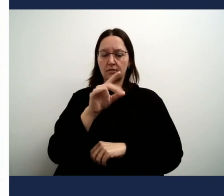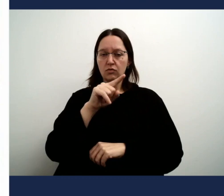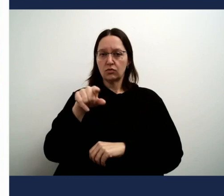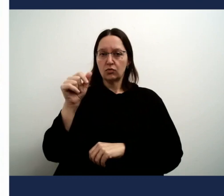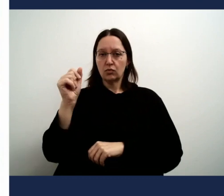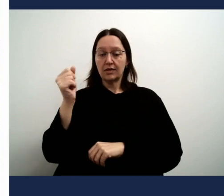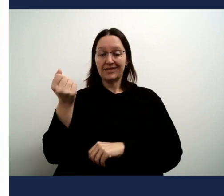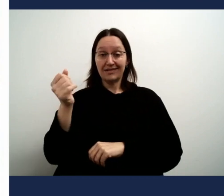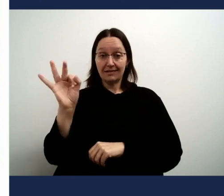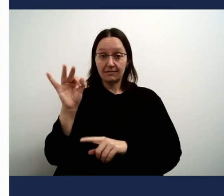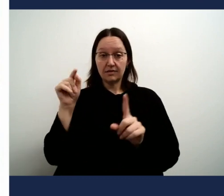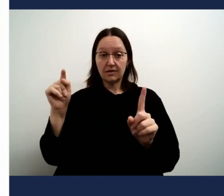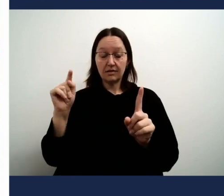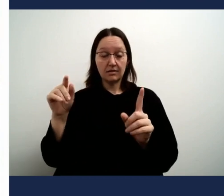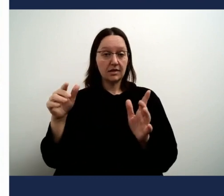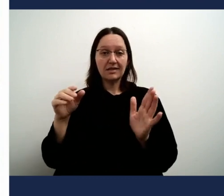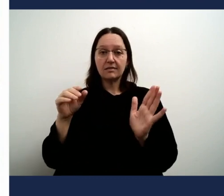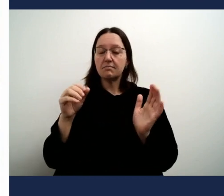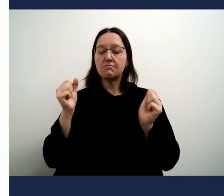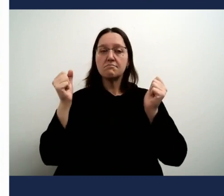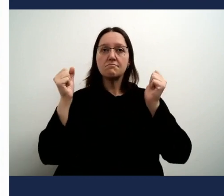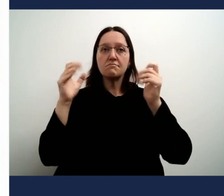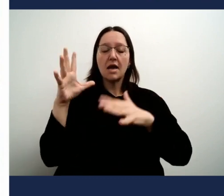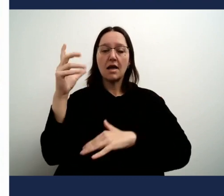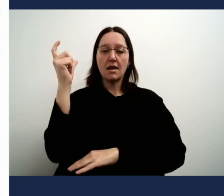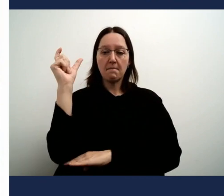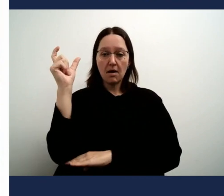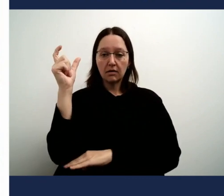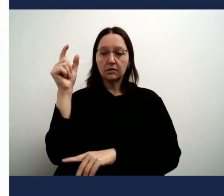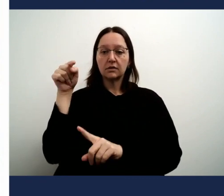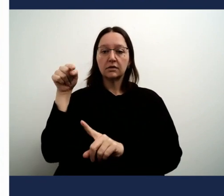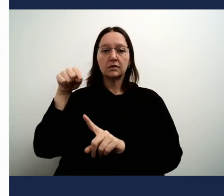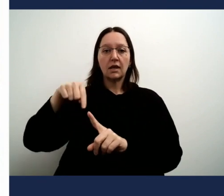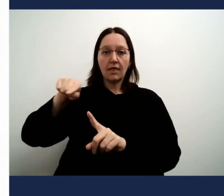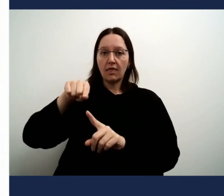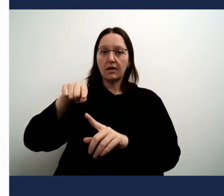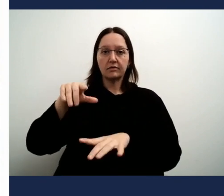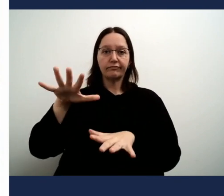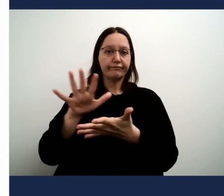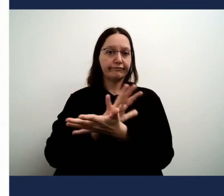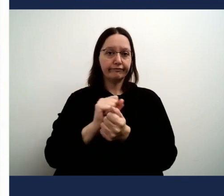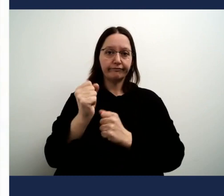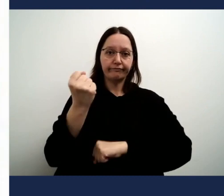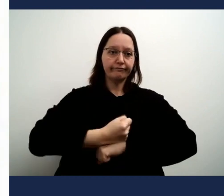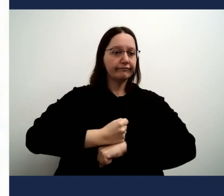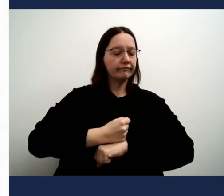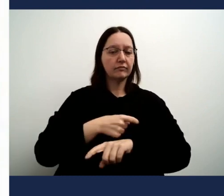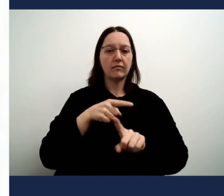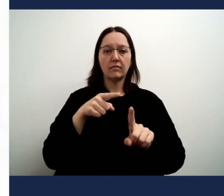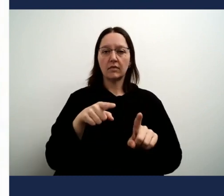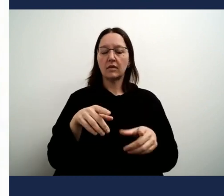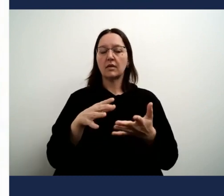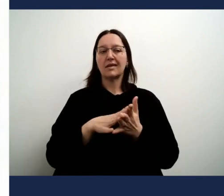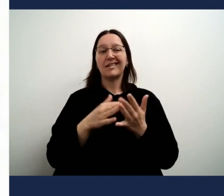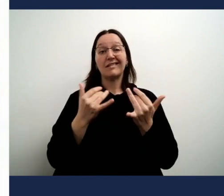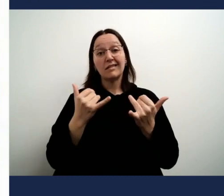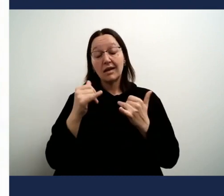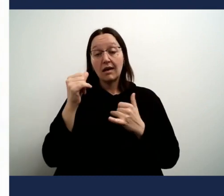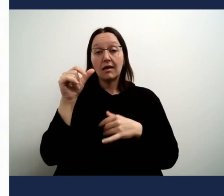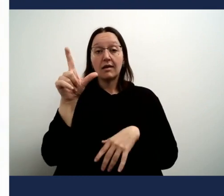of nonwhite minorities. The reference to the elites are Jews, and the reference to nonwhite minorities are mainly